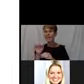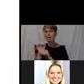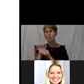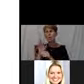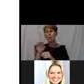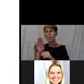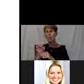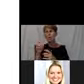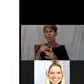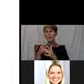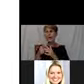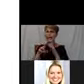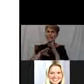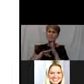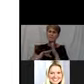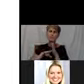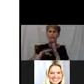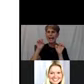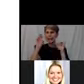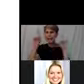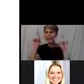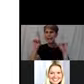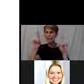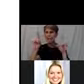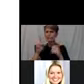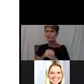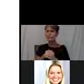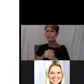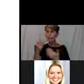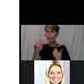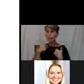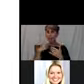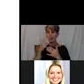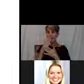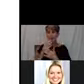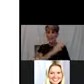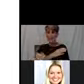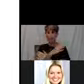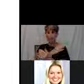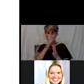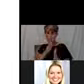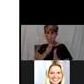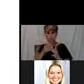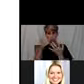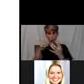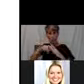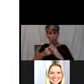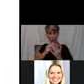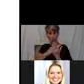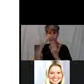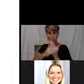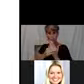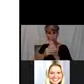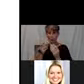The workforce development is for existing clinicians who are interested in starting a program or enhancing the type of care that they're doing.